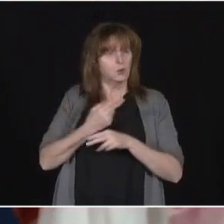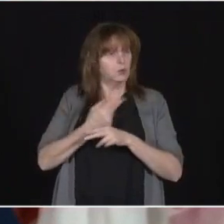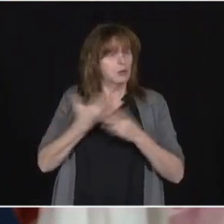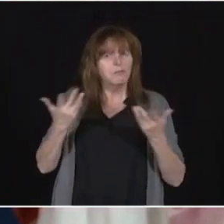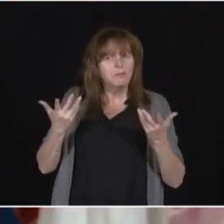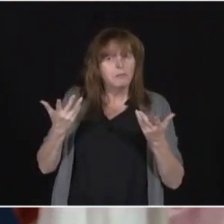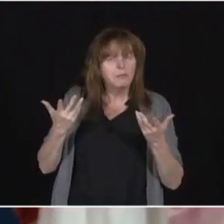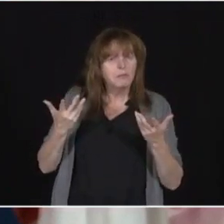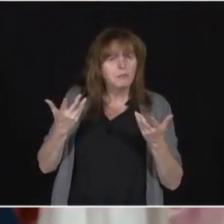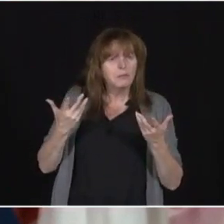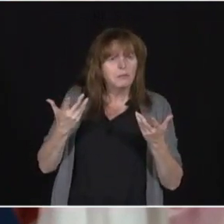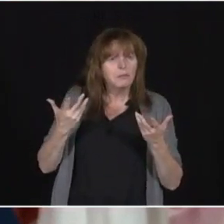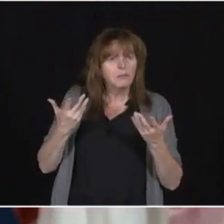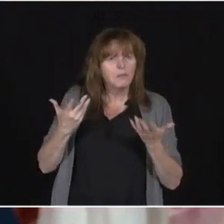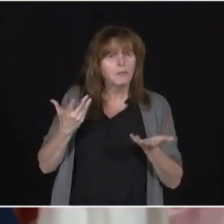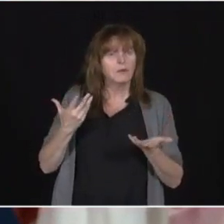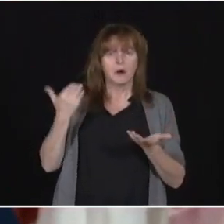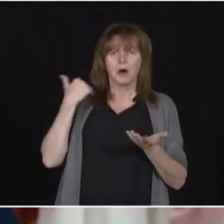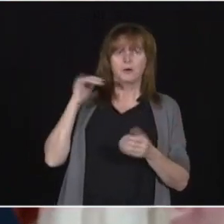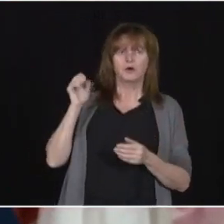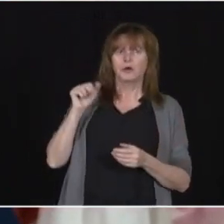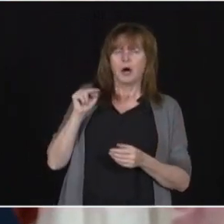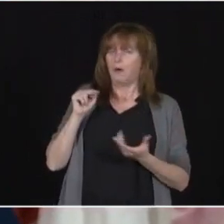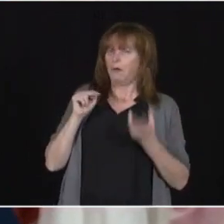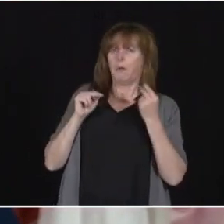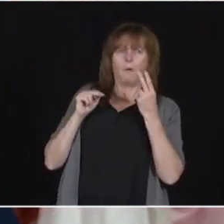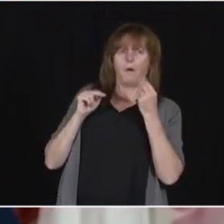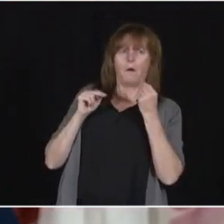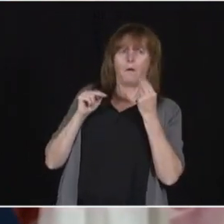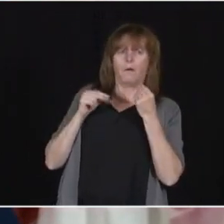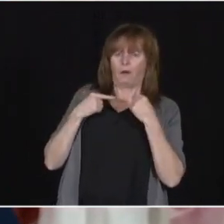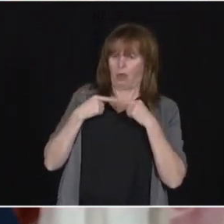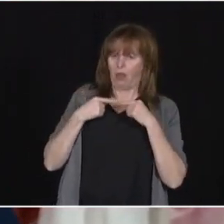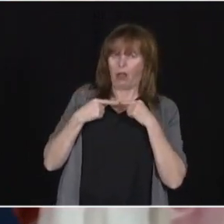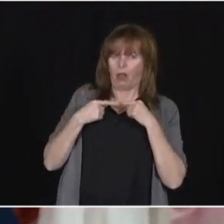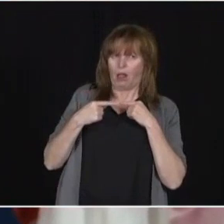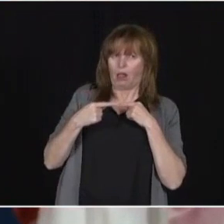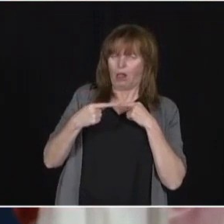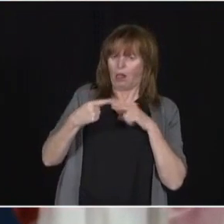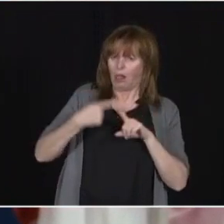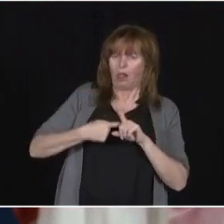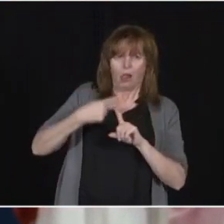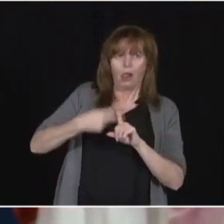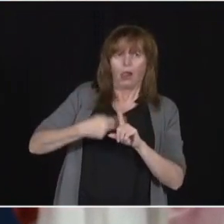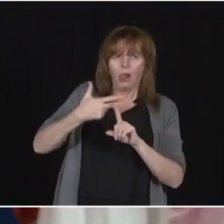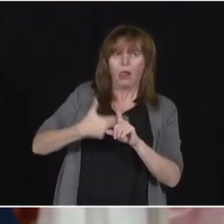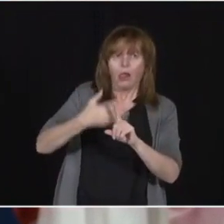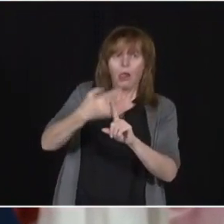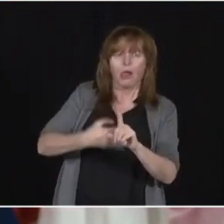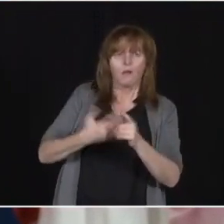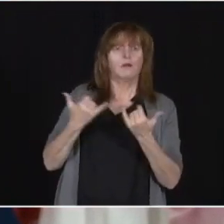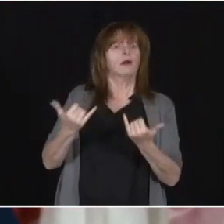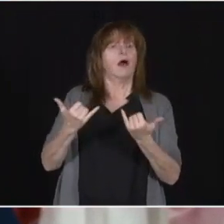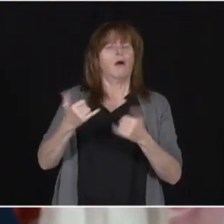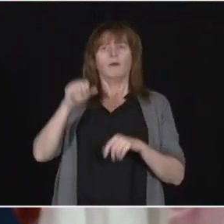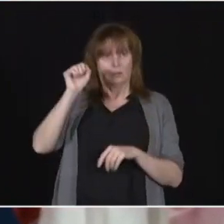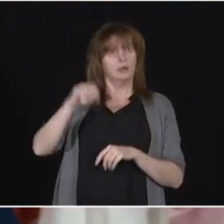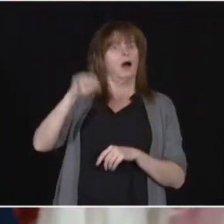that you guys have determined that a mask is necessary? The situation is fluid. I'm going to pass over